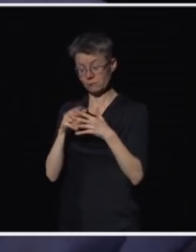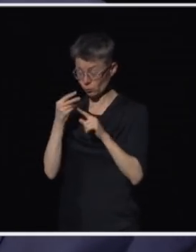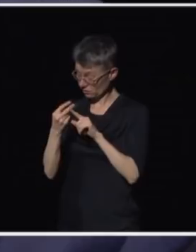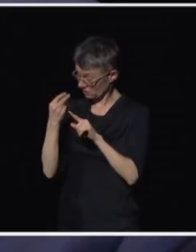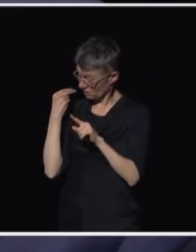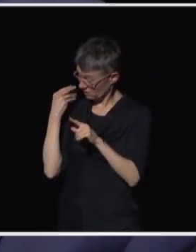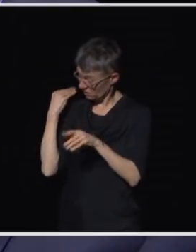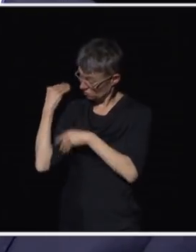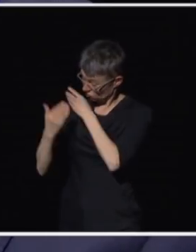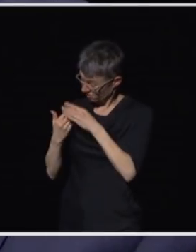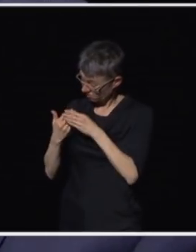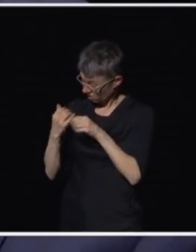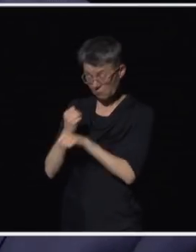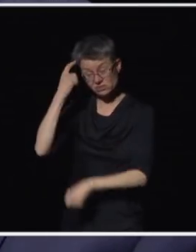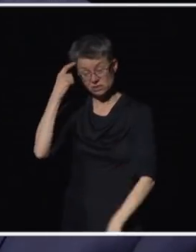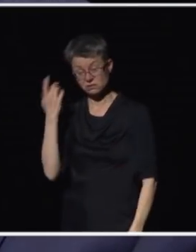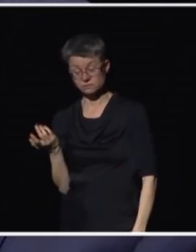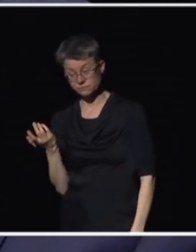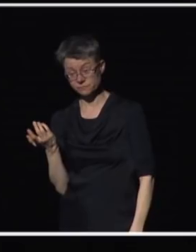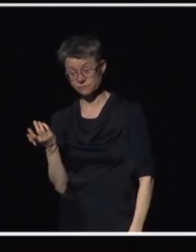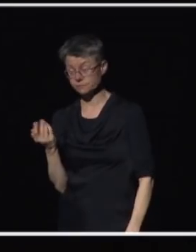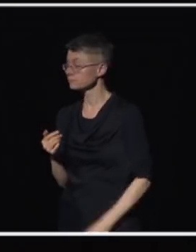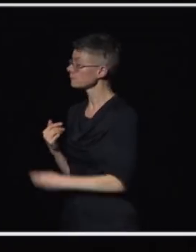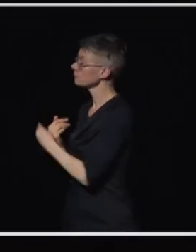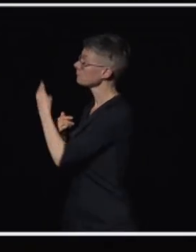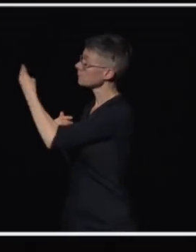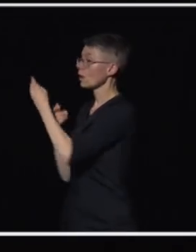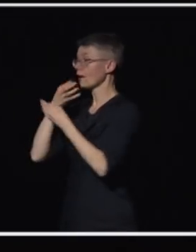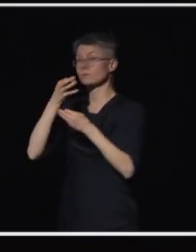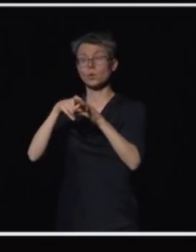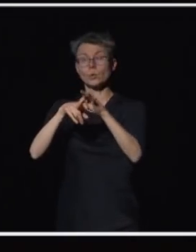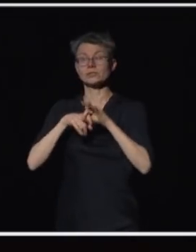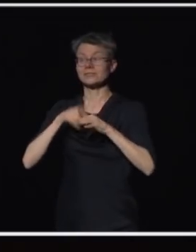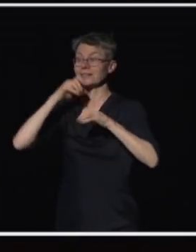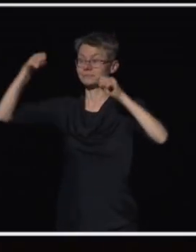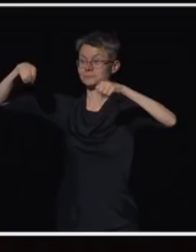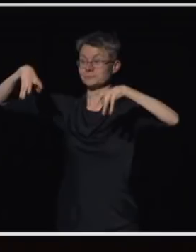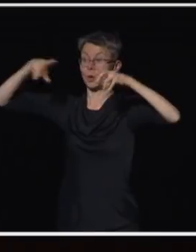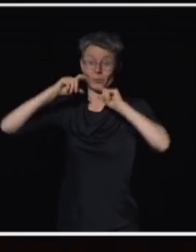It makes sense. We'll take some questions now. Can we have some house lights up so I can see? That would be handy.